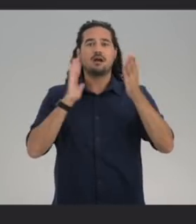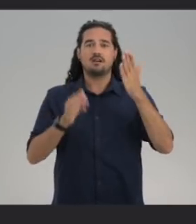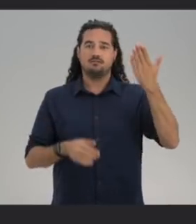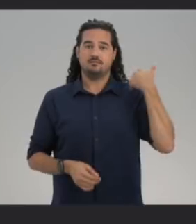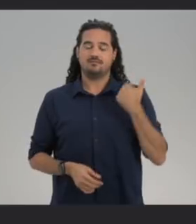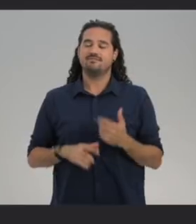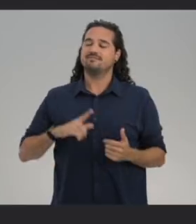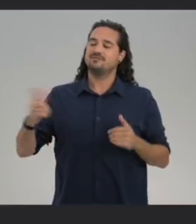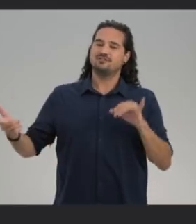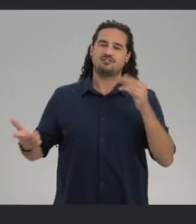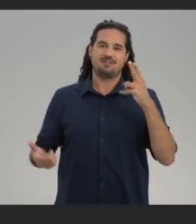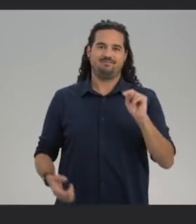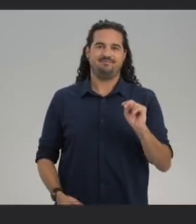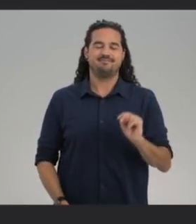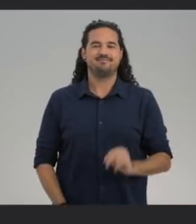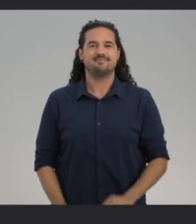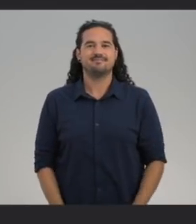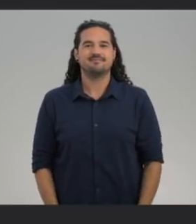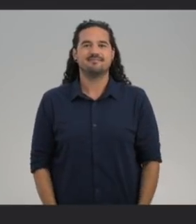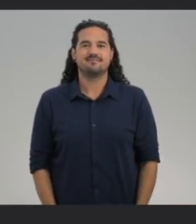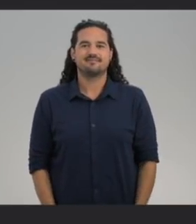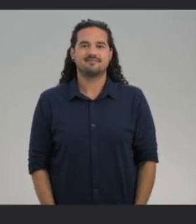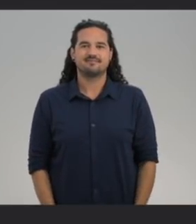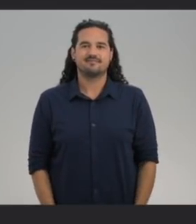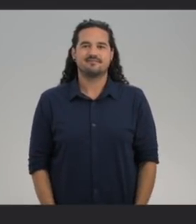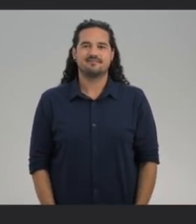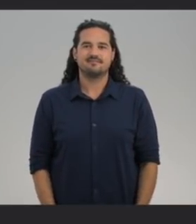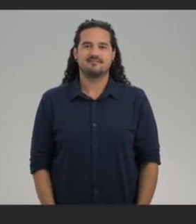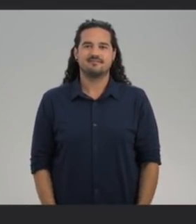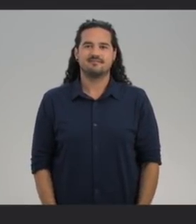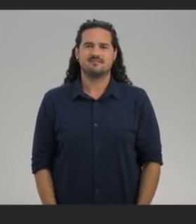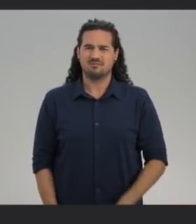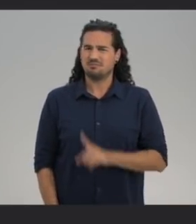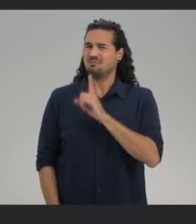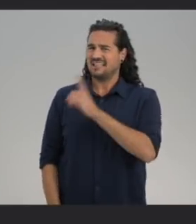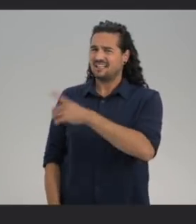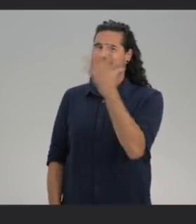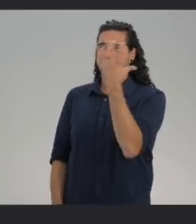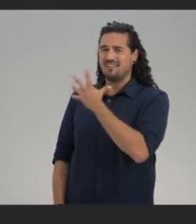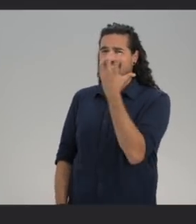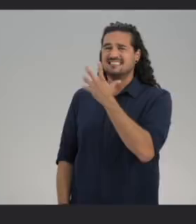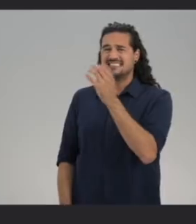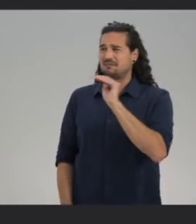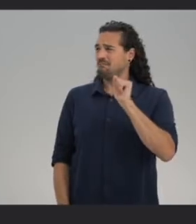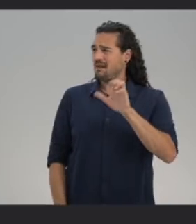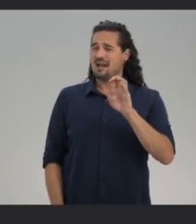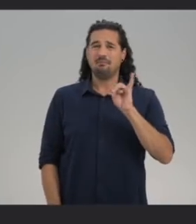Now back to John. This really is the most incredible Mac mini we've ever made.